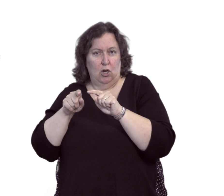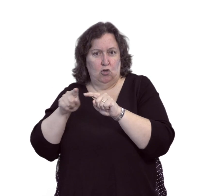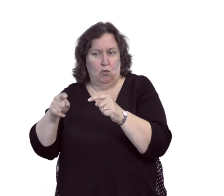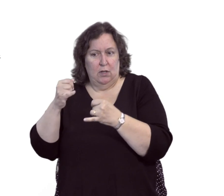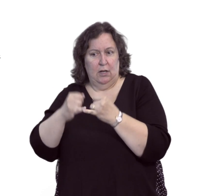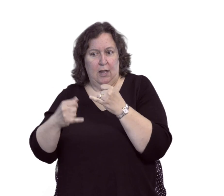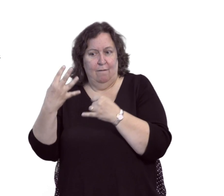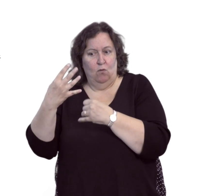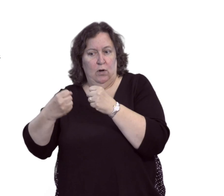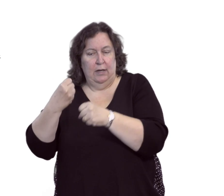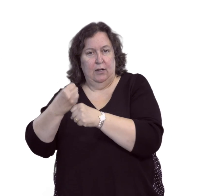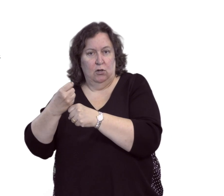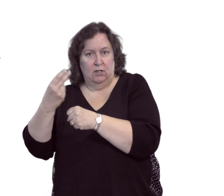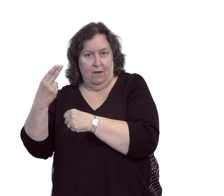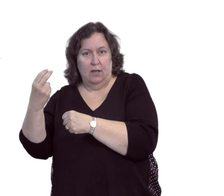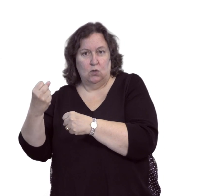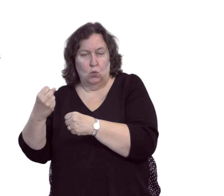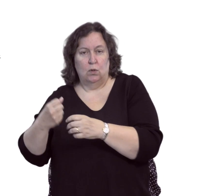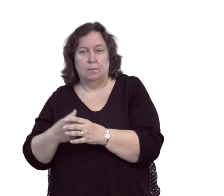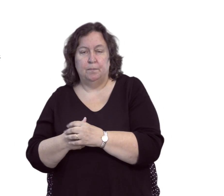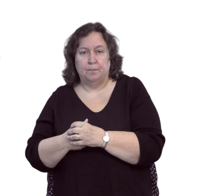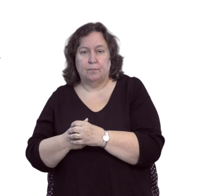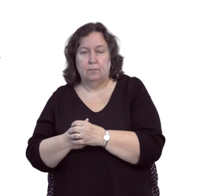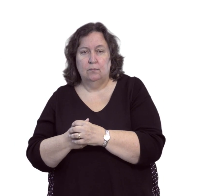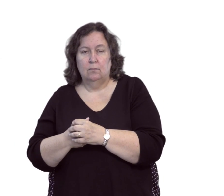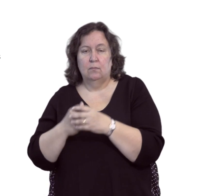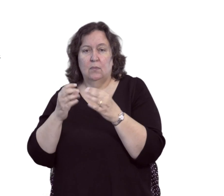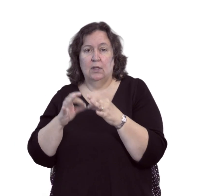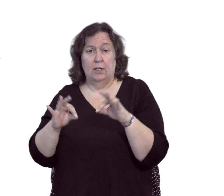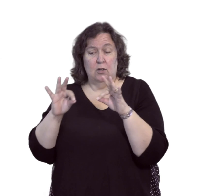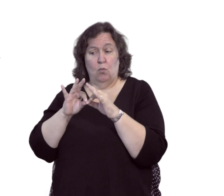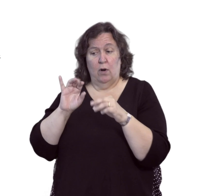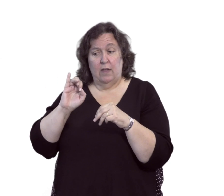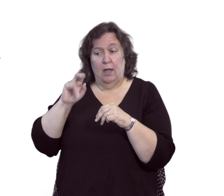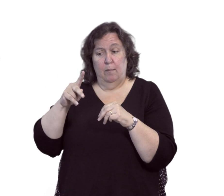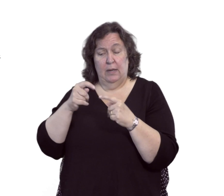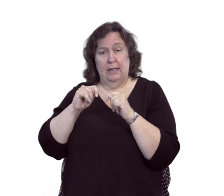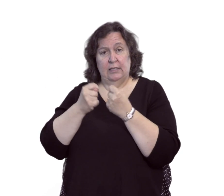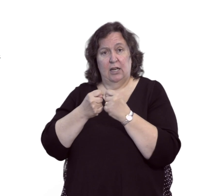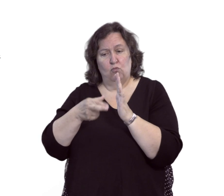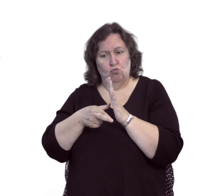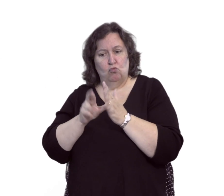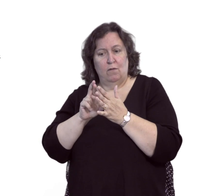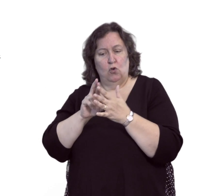throughout the last four years of high school. It is important that the IEP team review